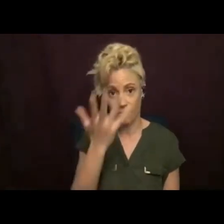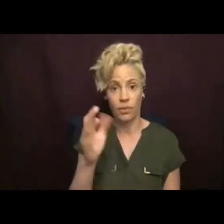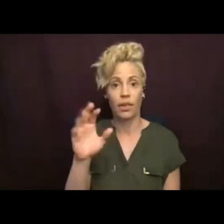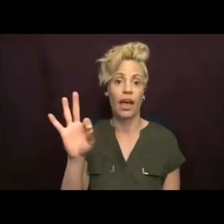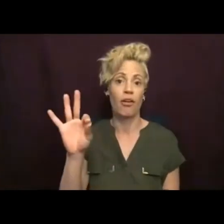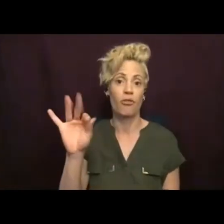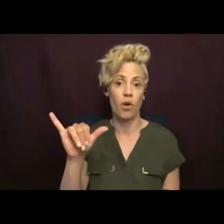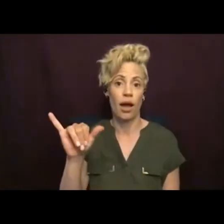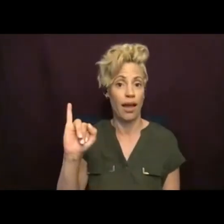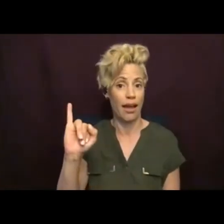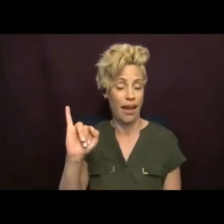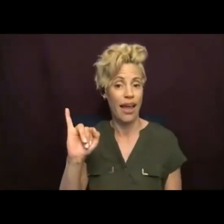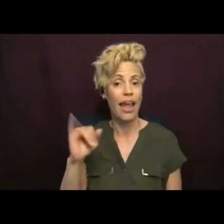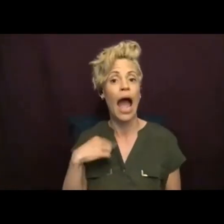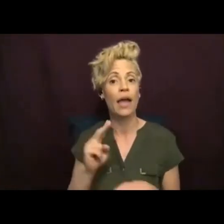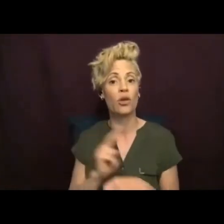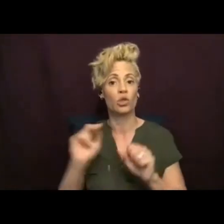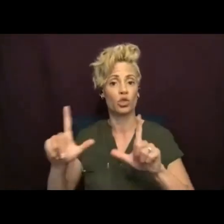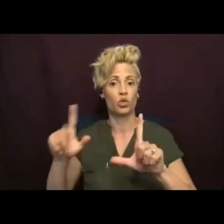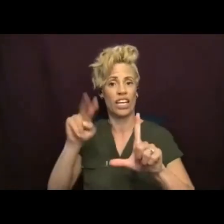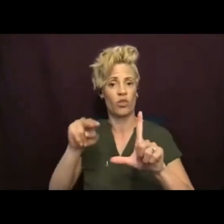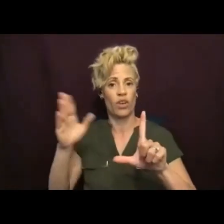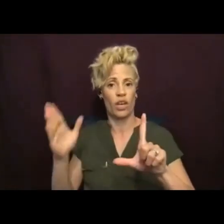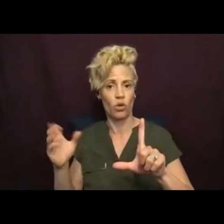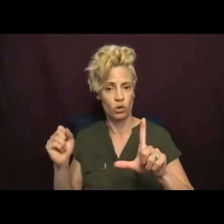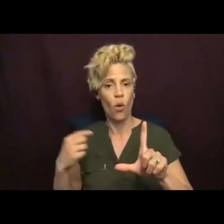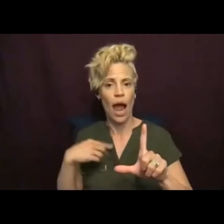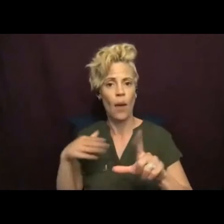I use a screen reader, and so I will slow that down